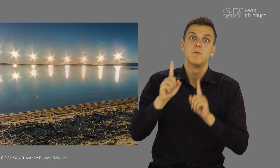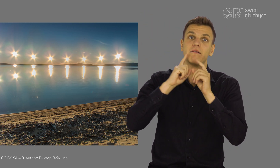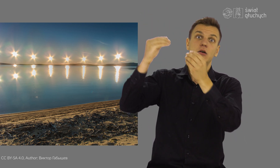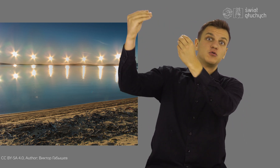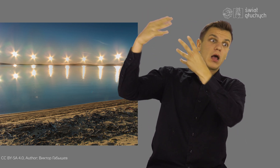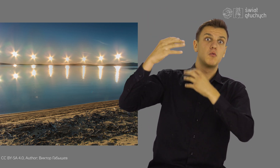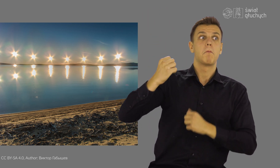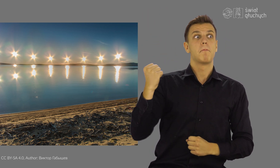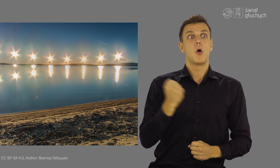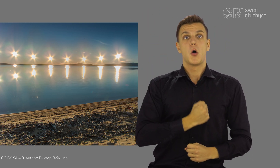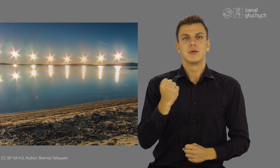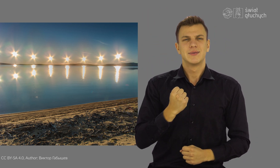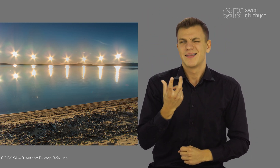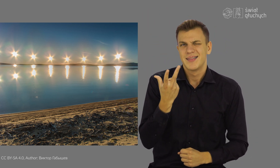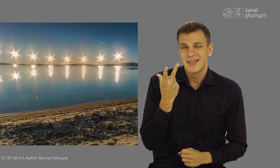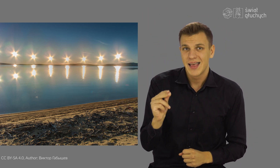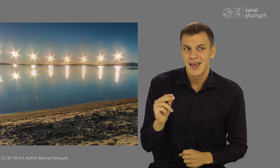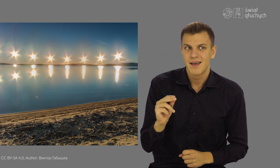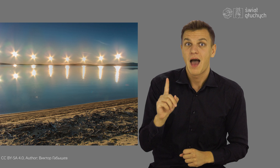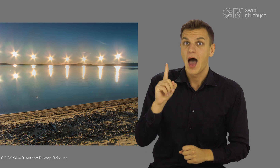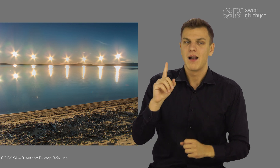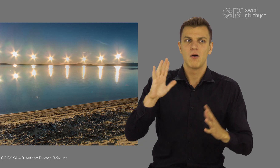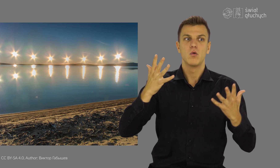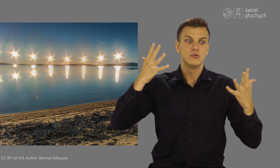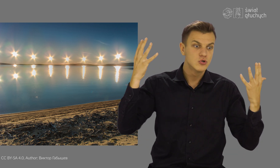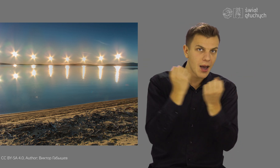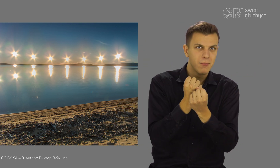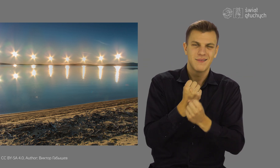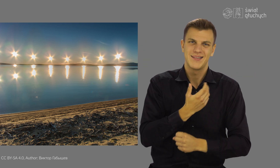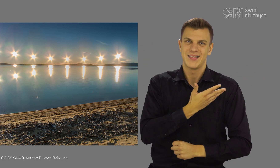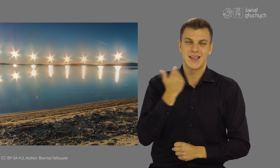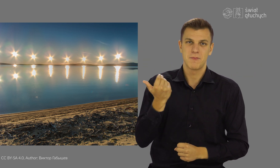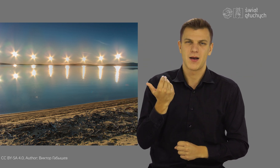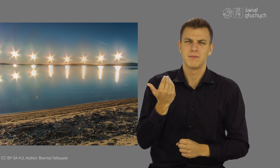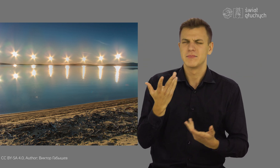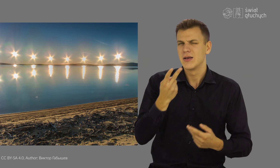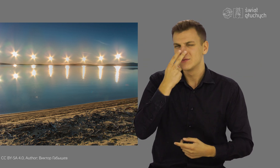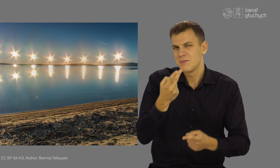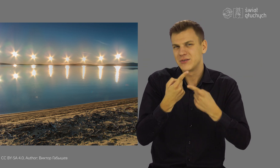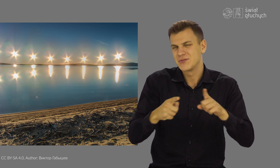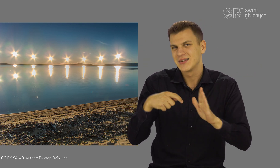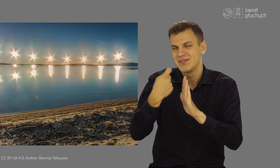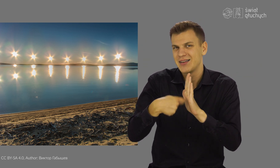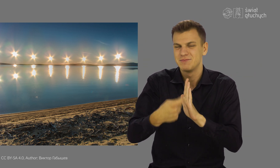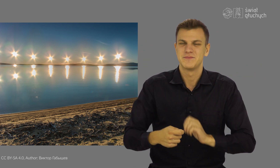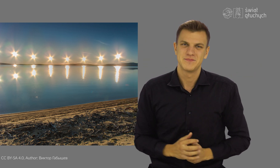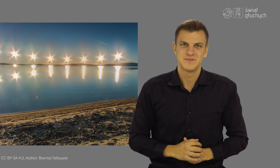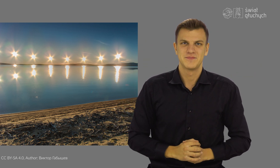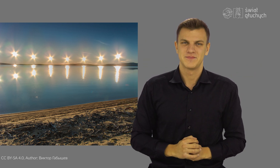Admittedly, it is not a strong light, but it doesn't go dark. On the animation it looks like this.